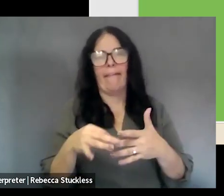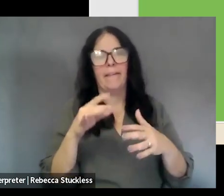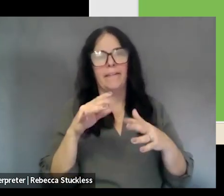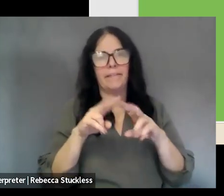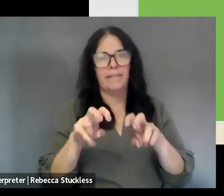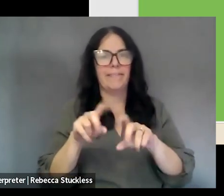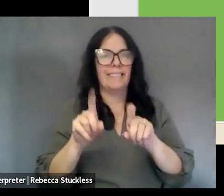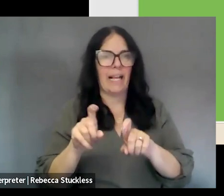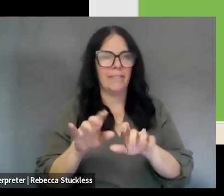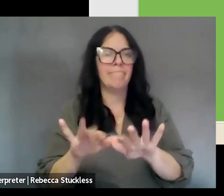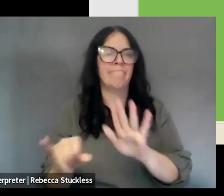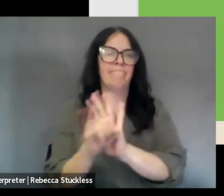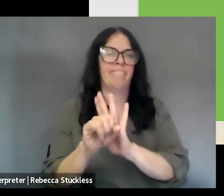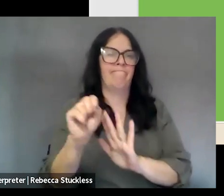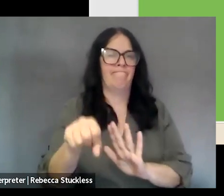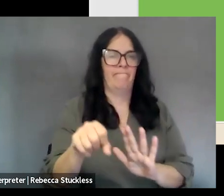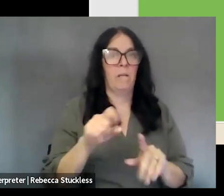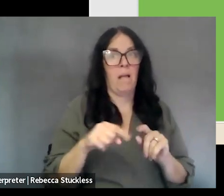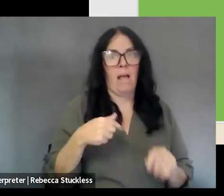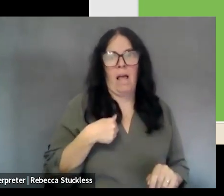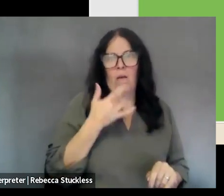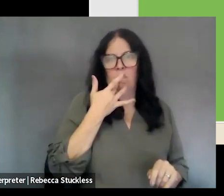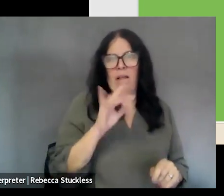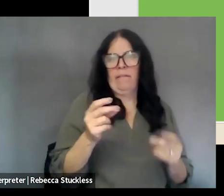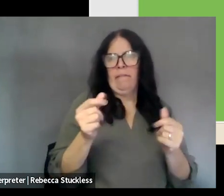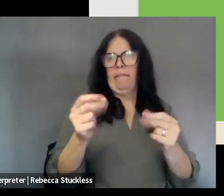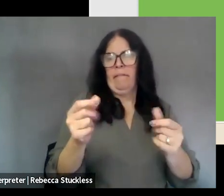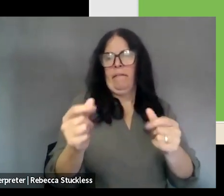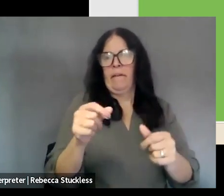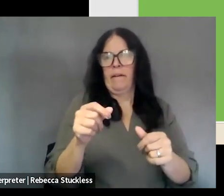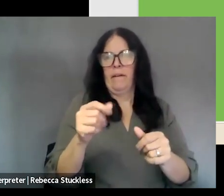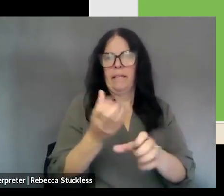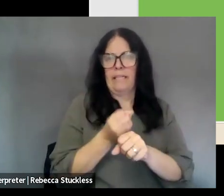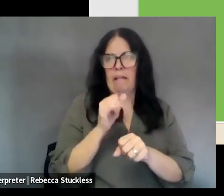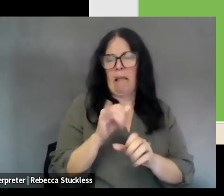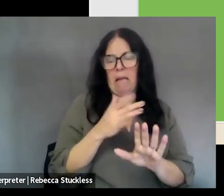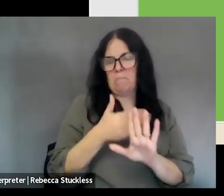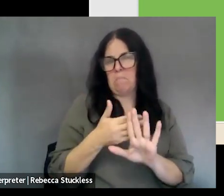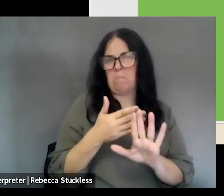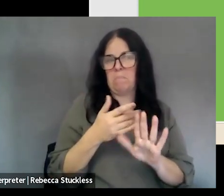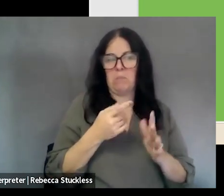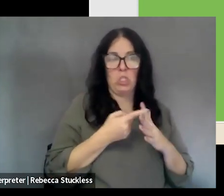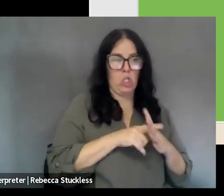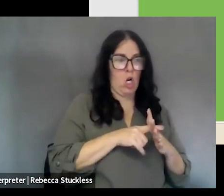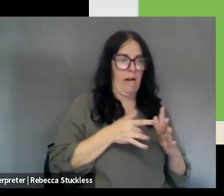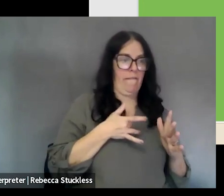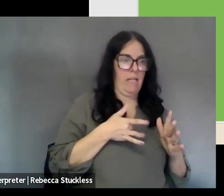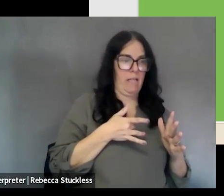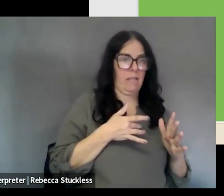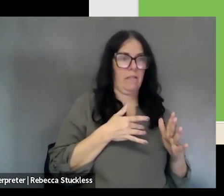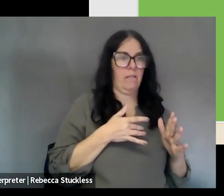of testing but I was very lucky that it happened fairly soon after wondering if